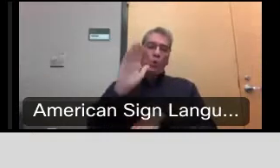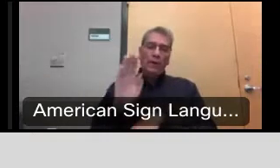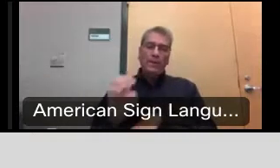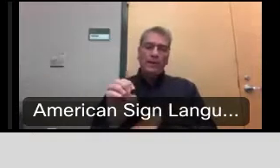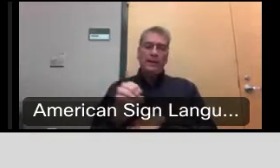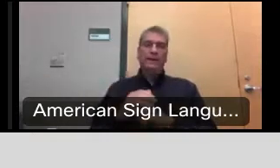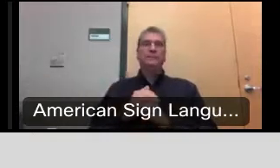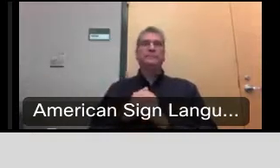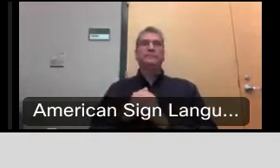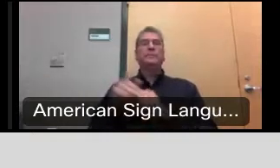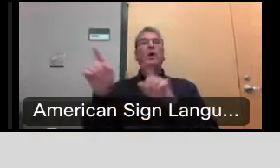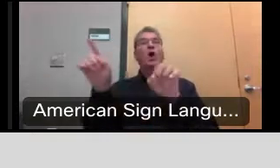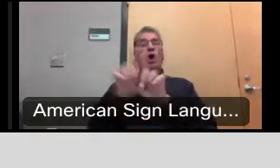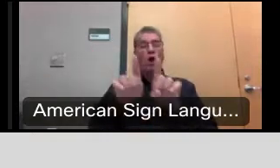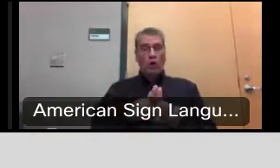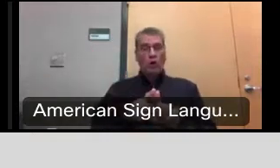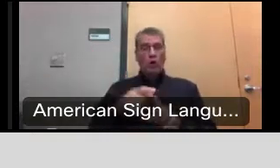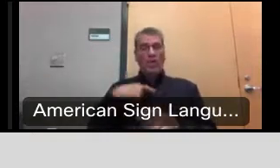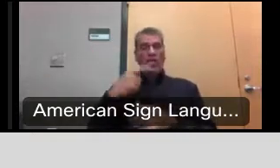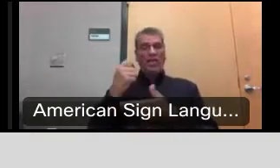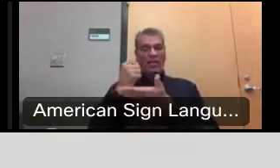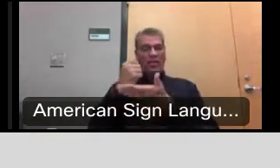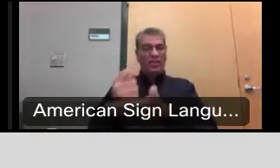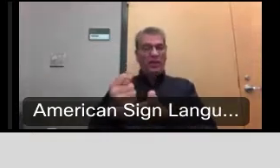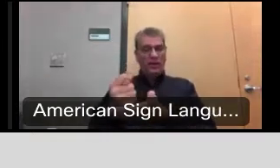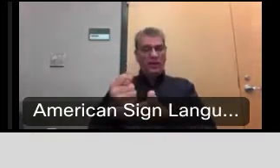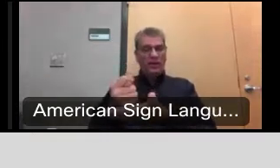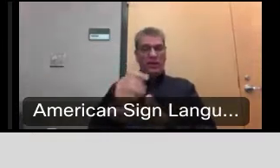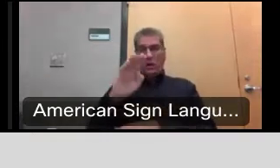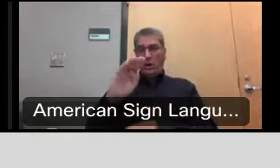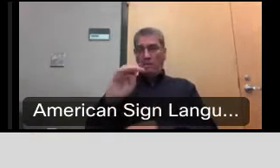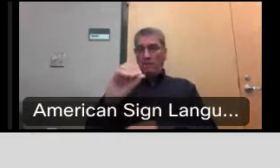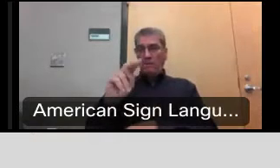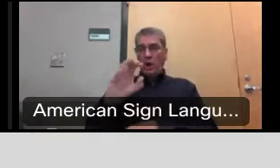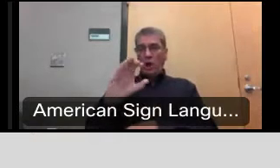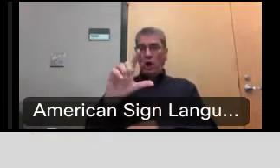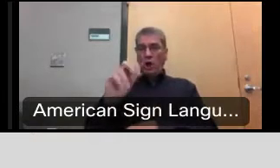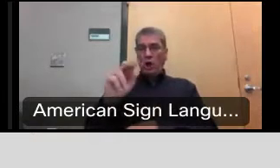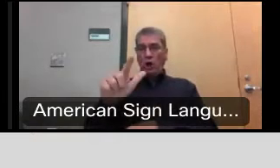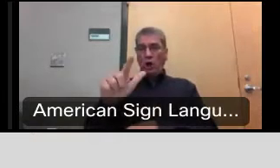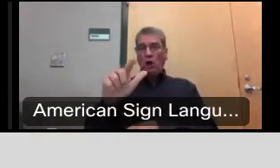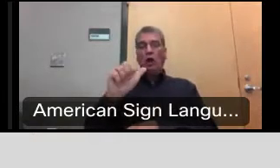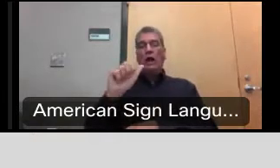We also had to deal with the Therapeutics monoclonal antibodies and come in different